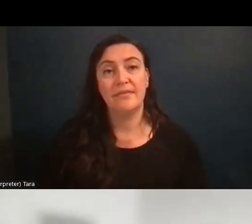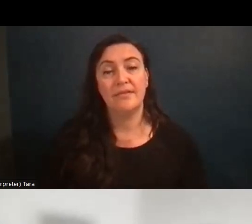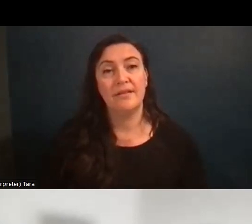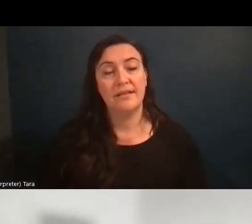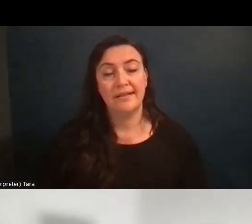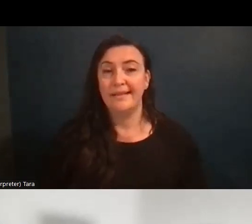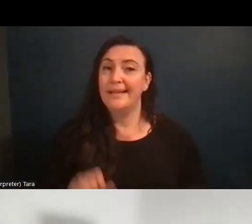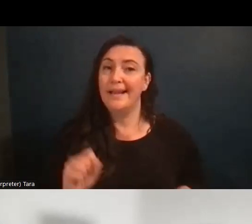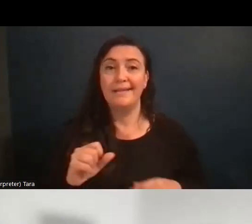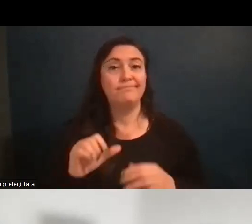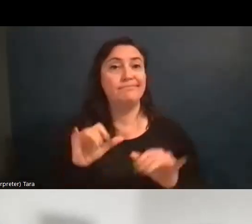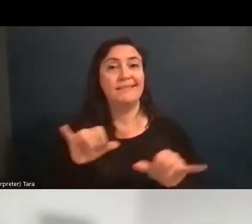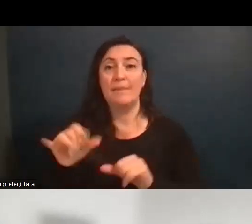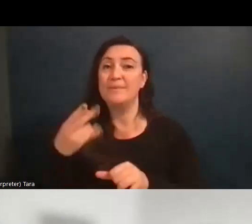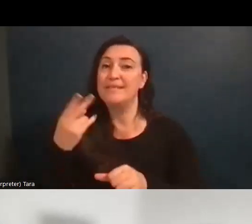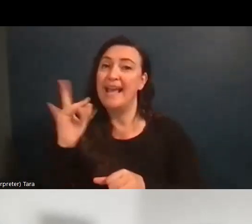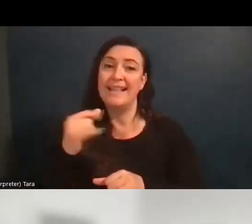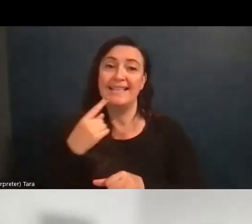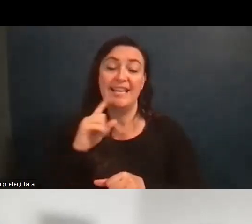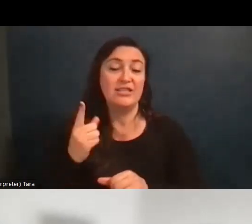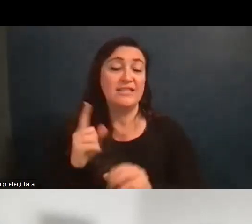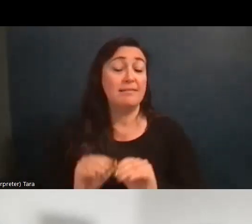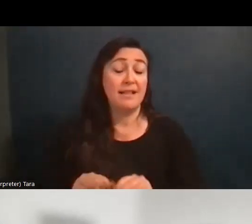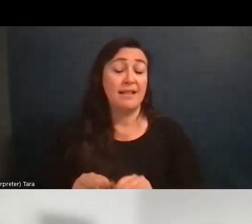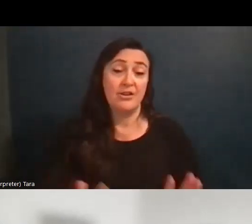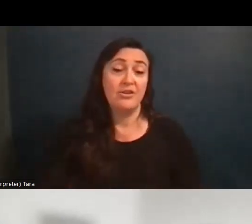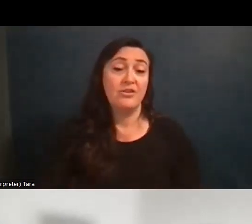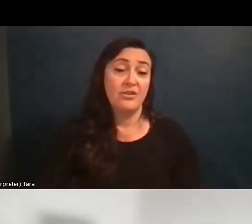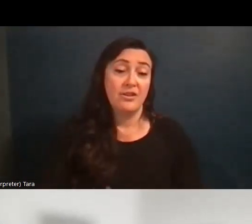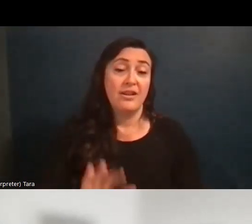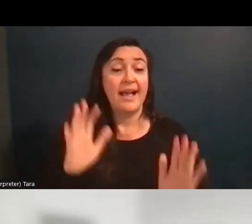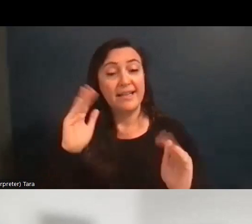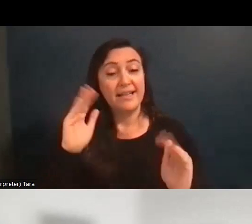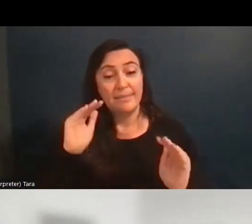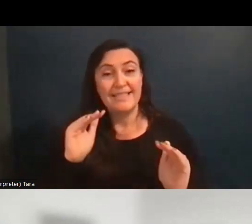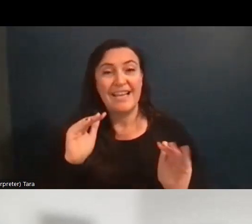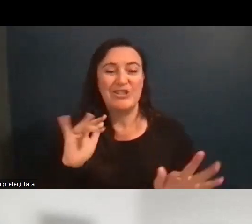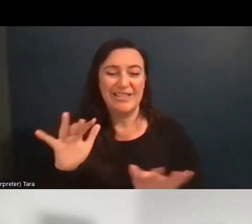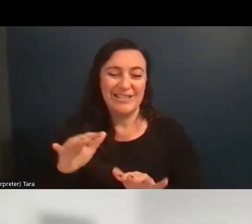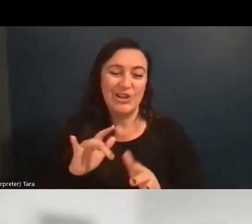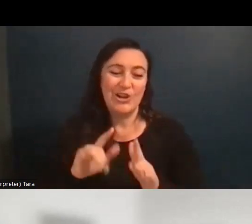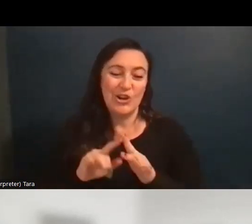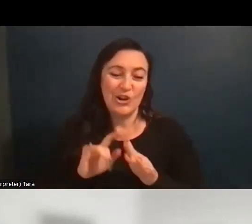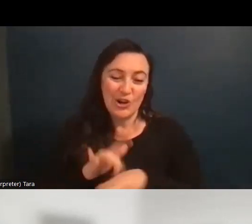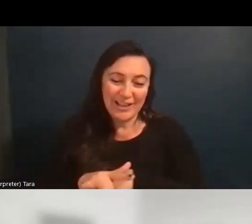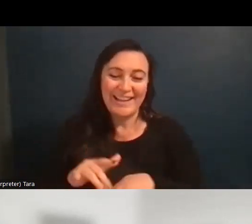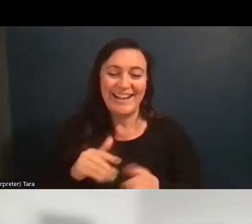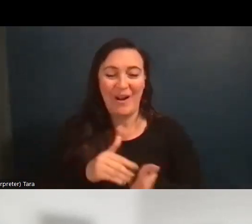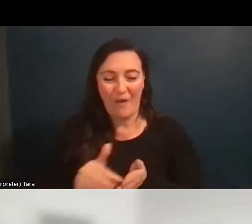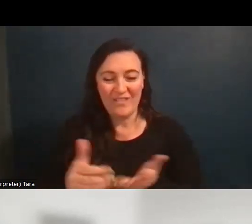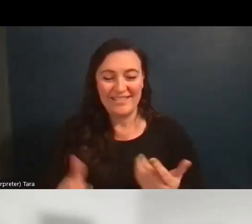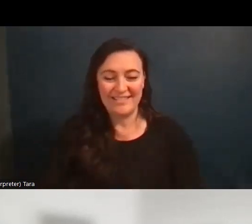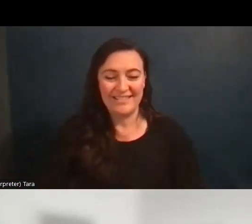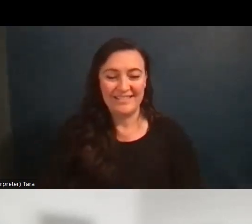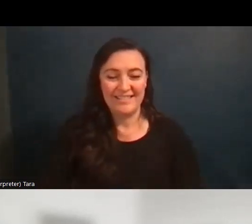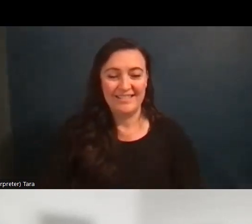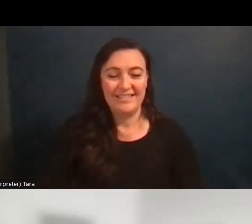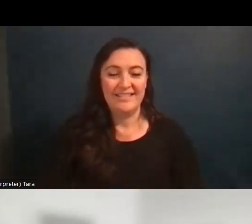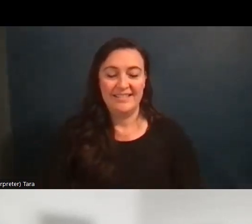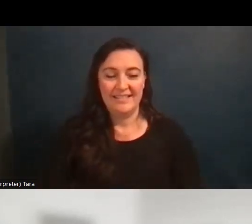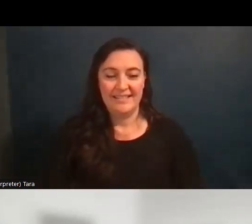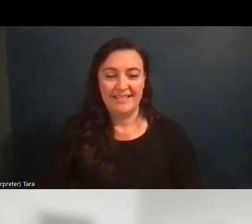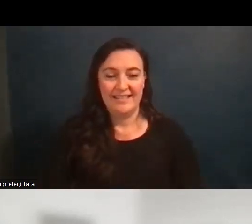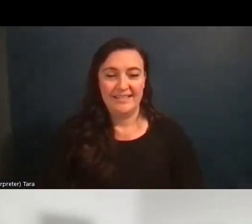Just being clear about expectations early and often.